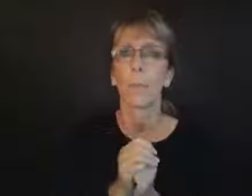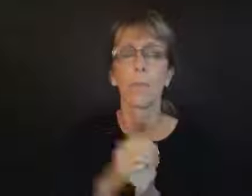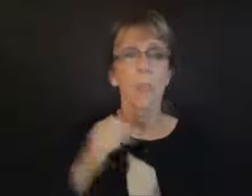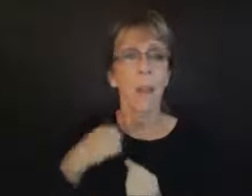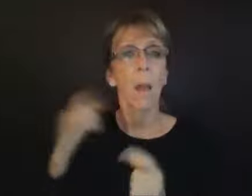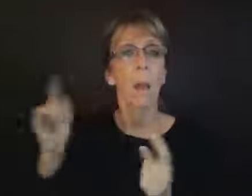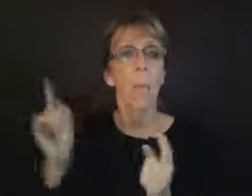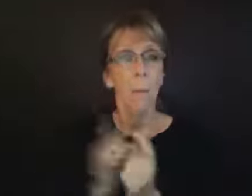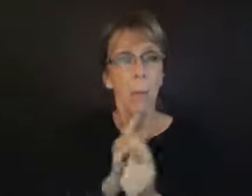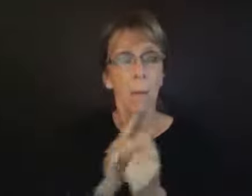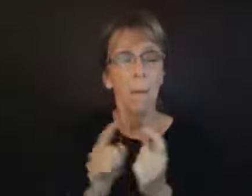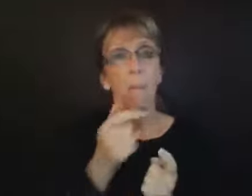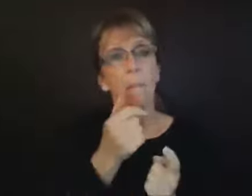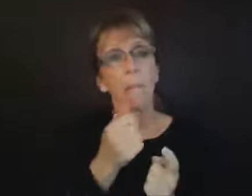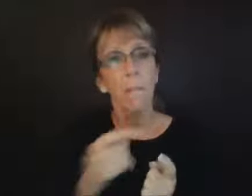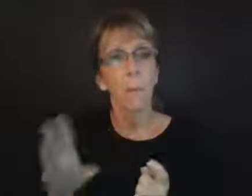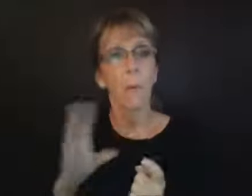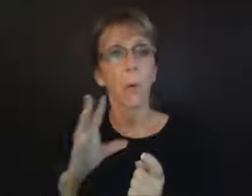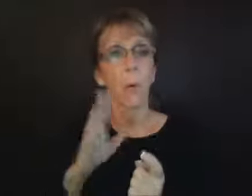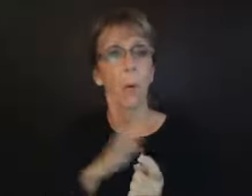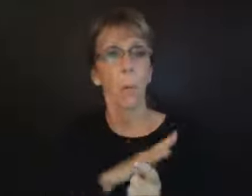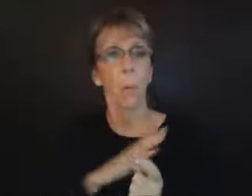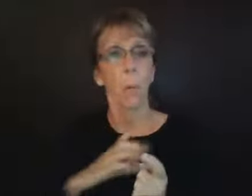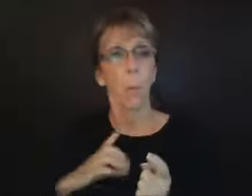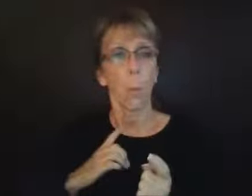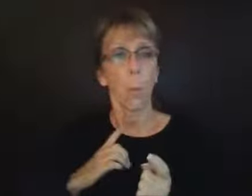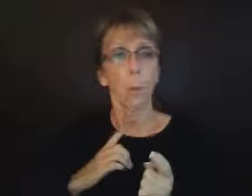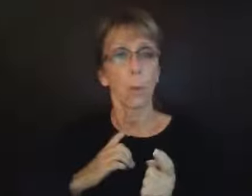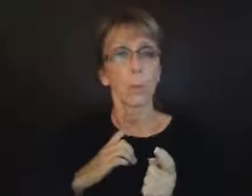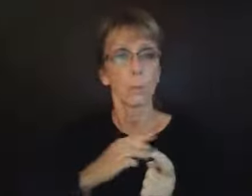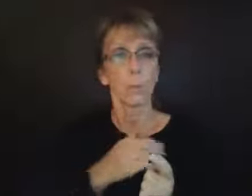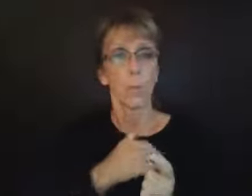I've met a few board members